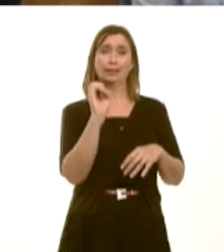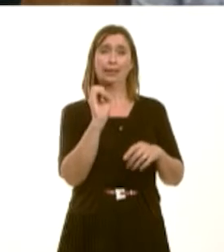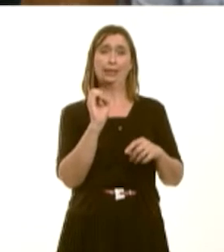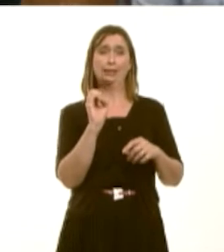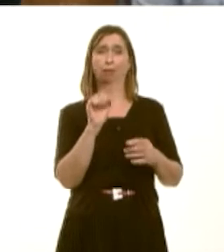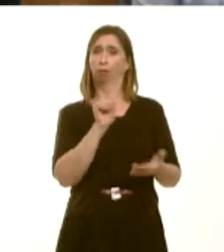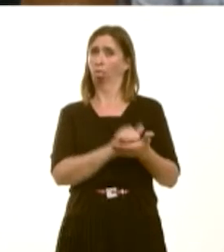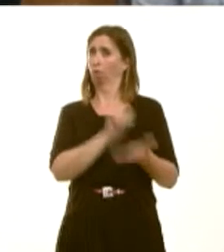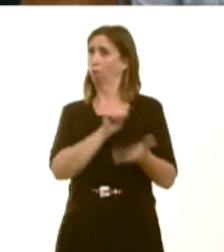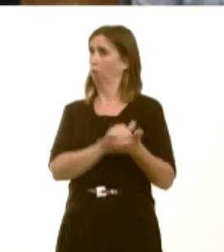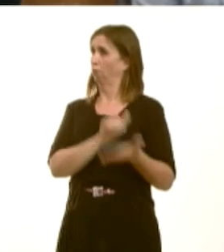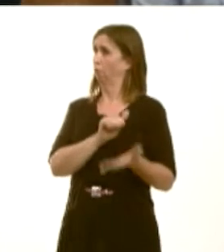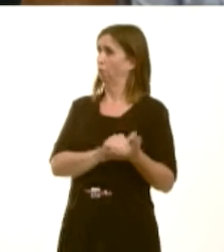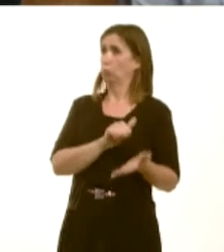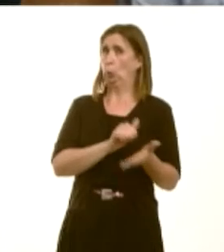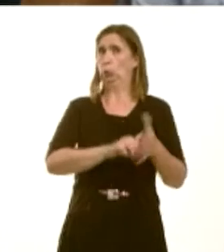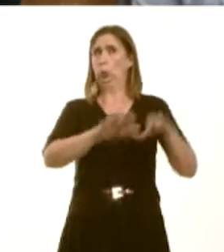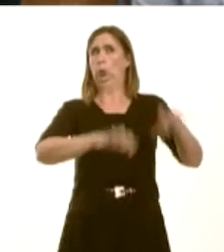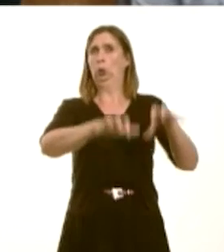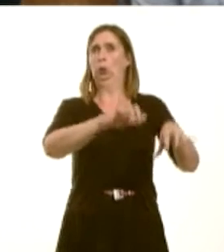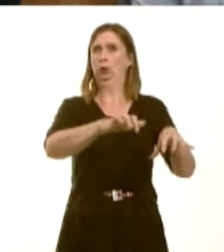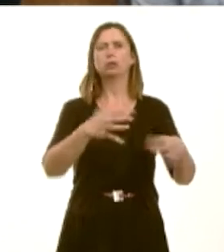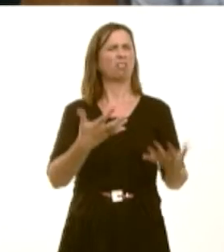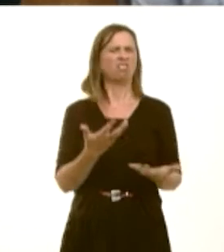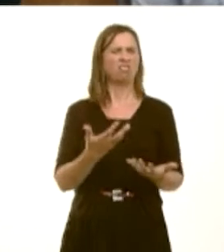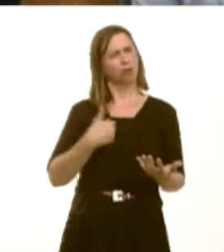So, that is something that to be welcomed, of course, that there isnít a distinction,